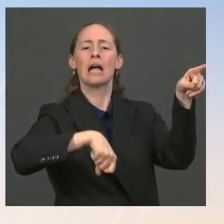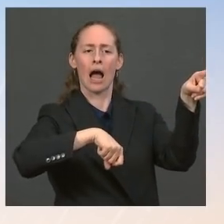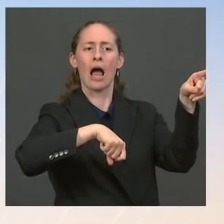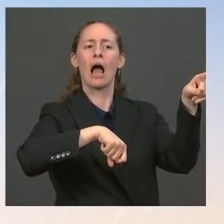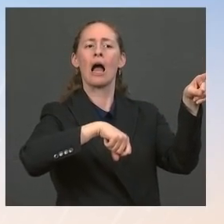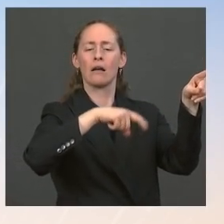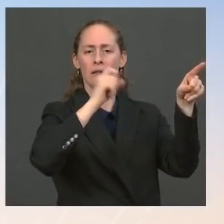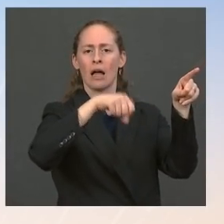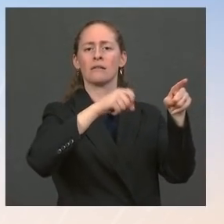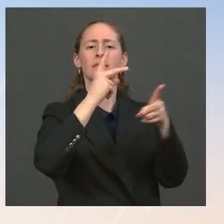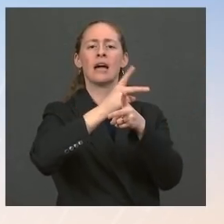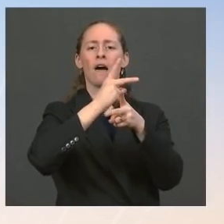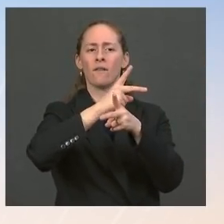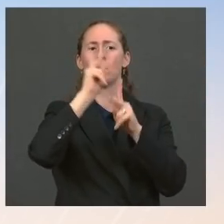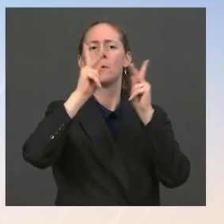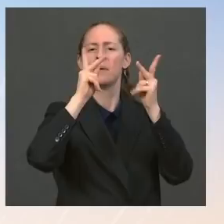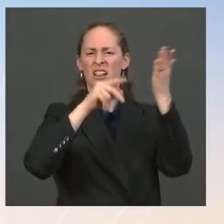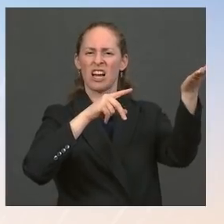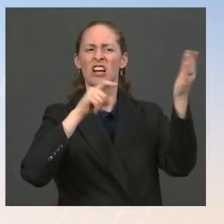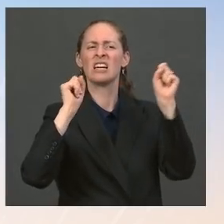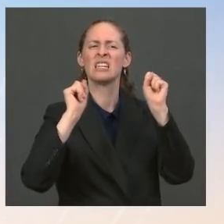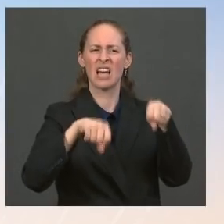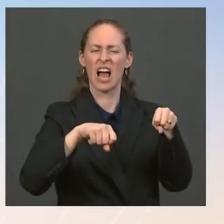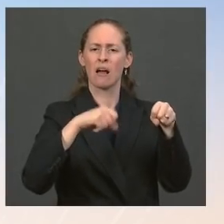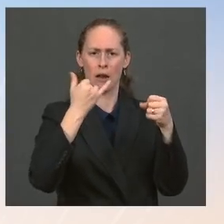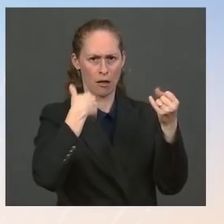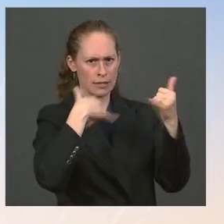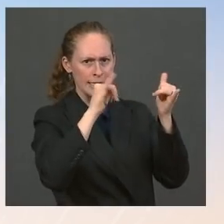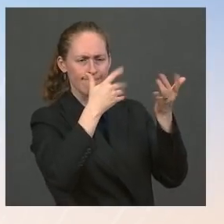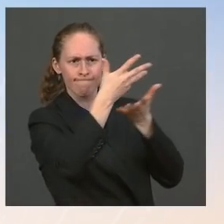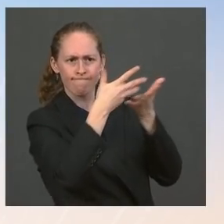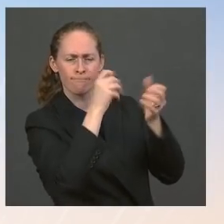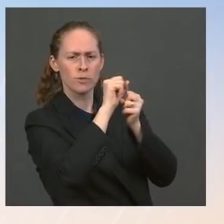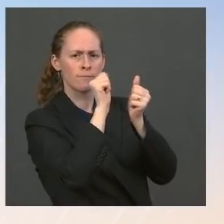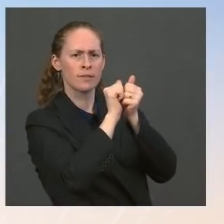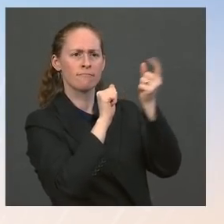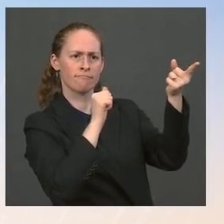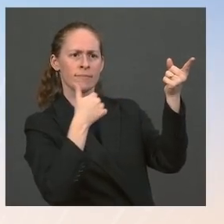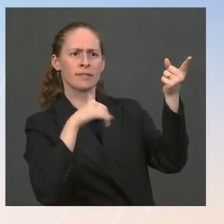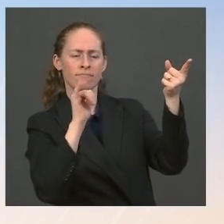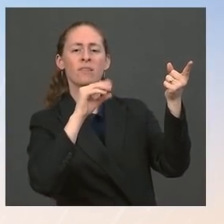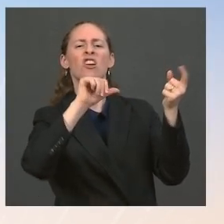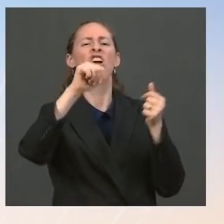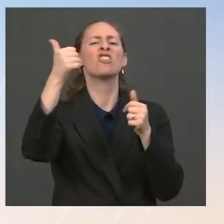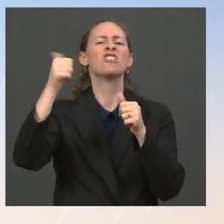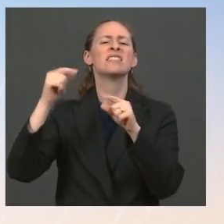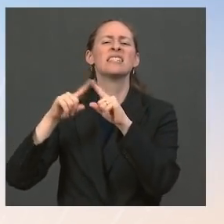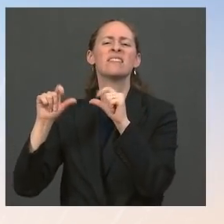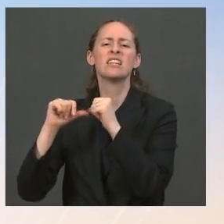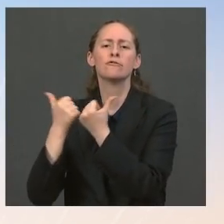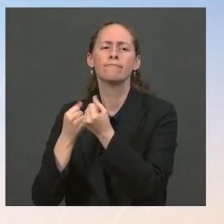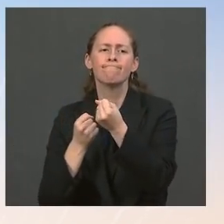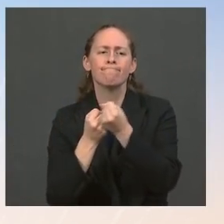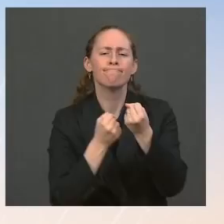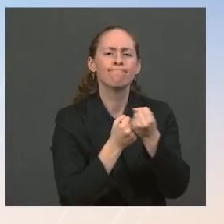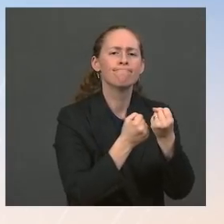And we are working with Haiti and with humanitarian relief agencies to ensure that their return is as safe